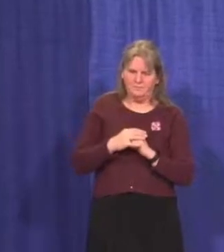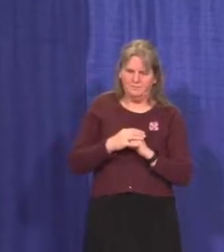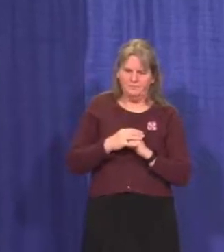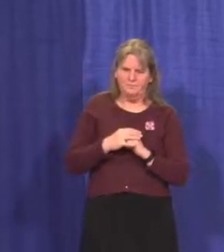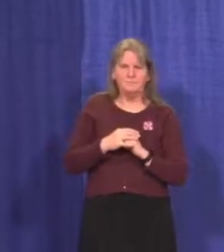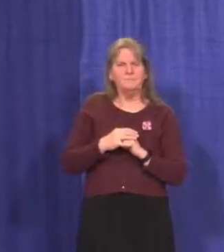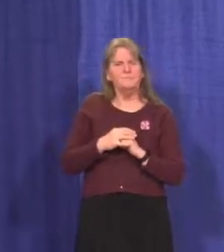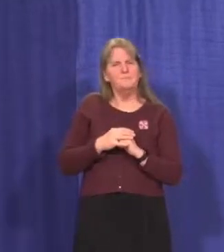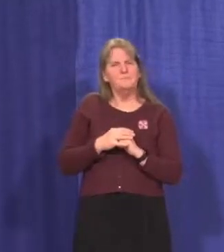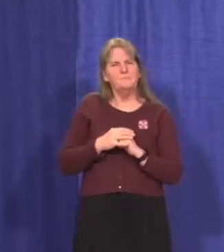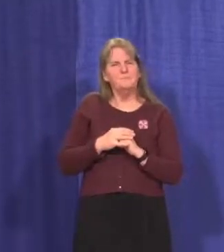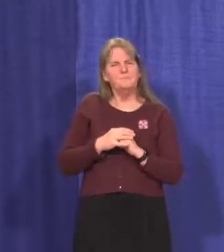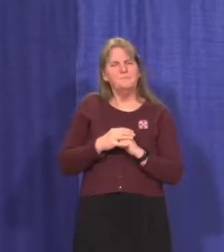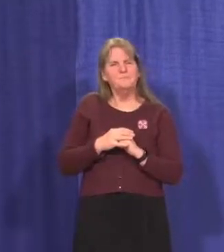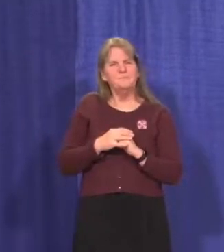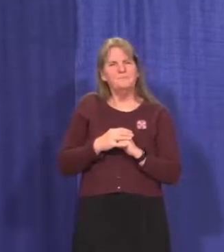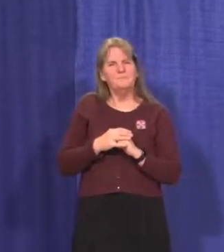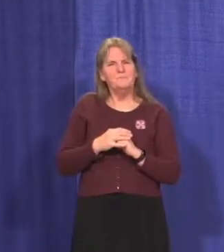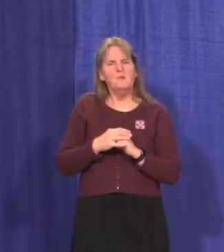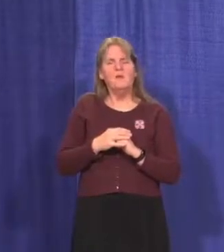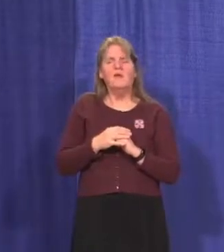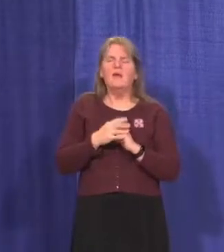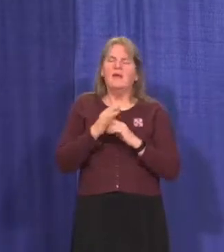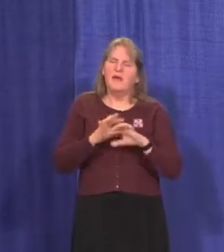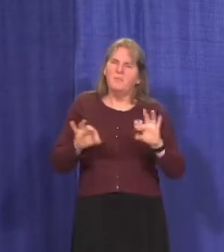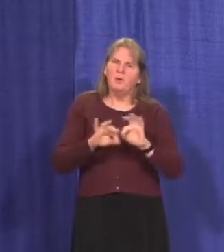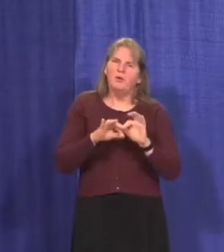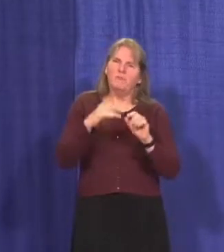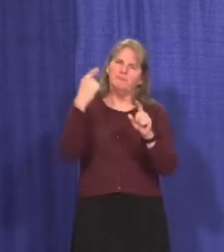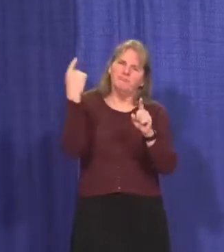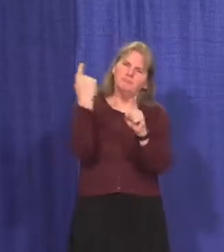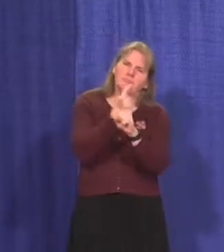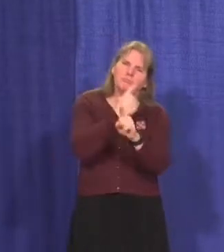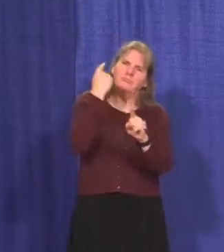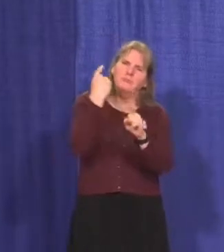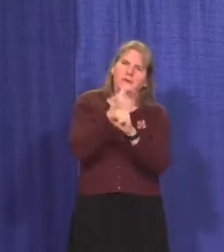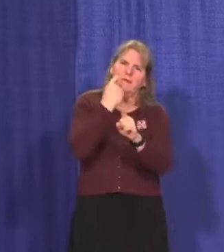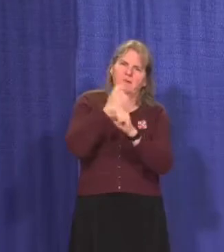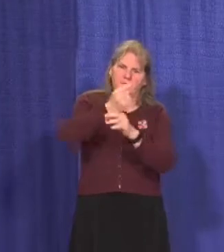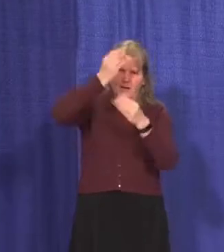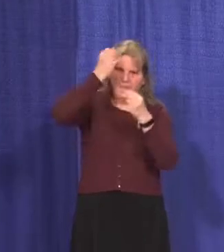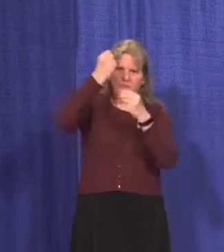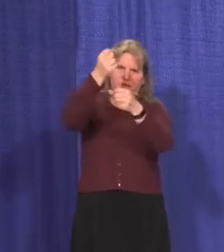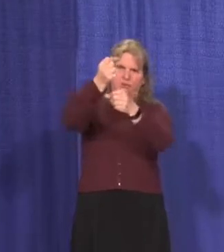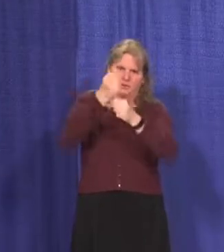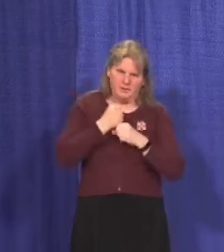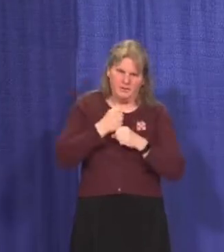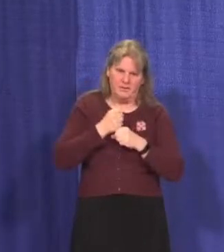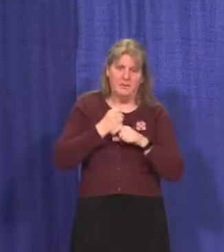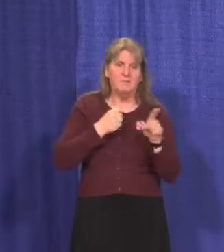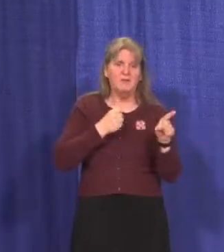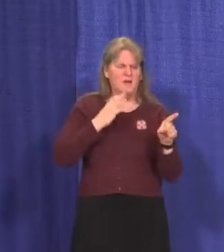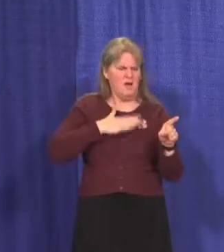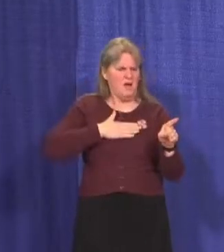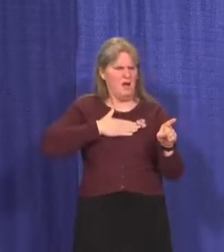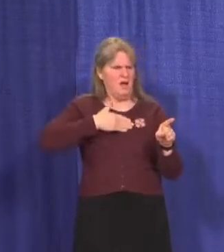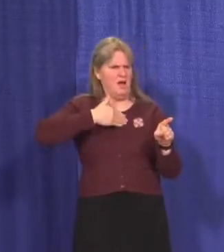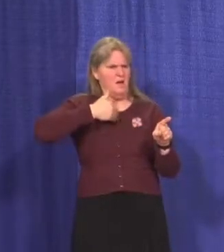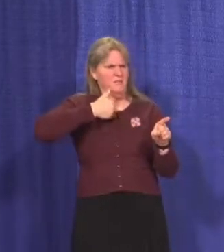sources of information because there was -- Iris upset to see the misleading information and